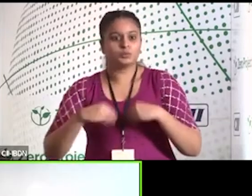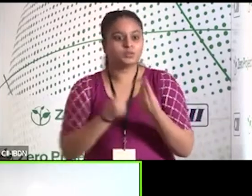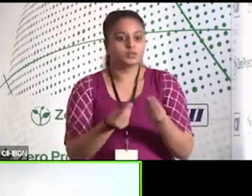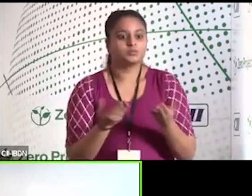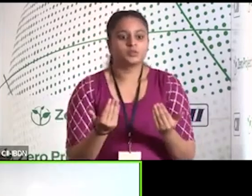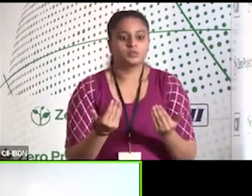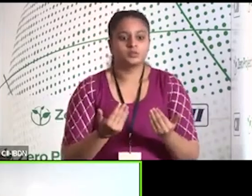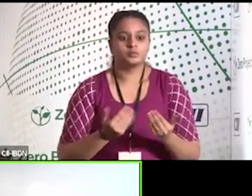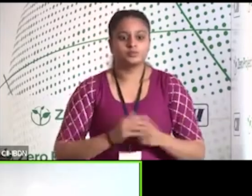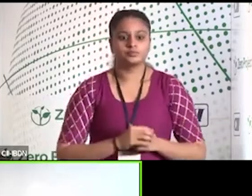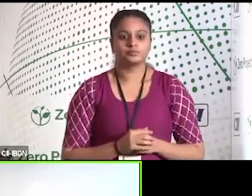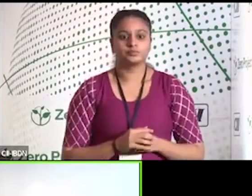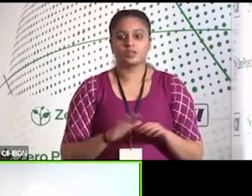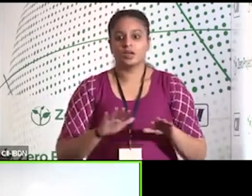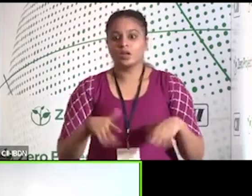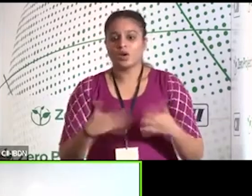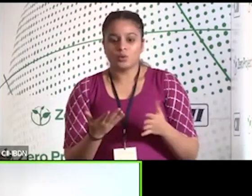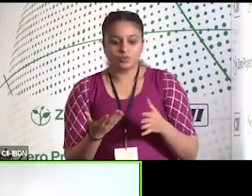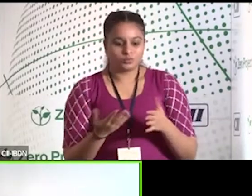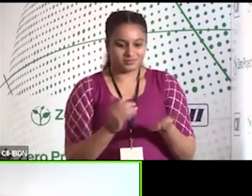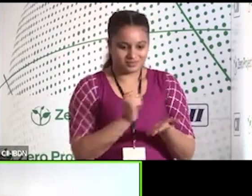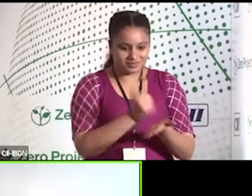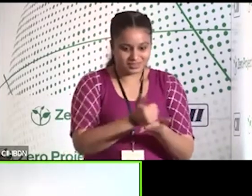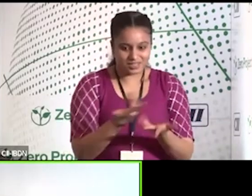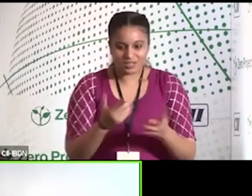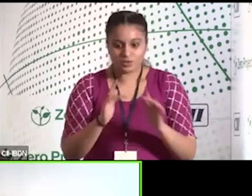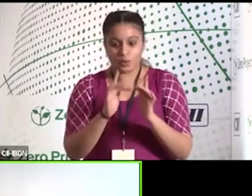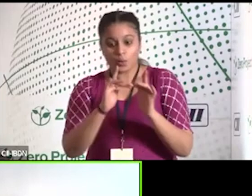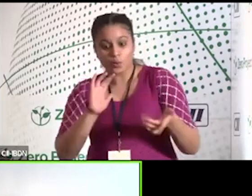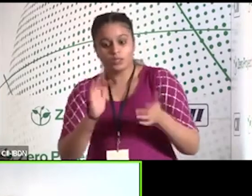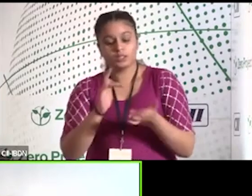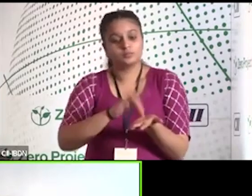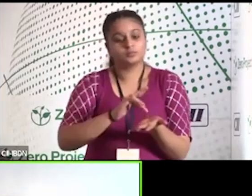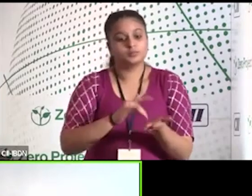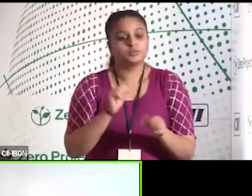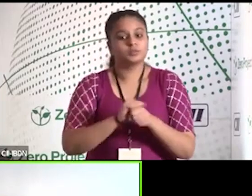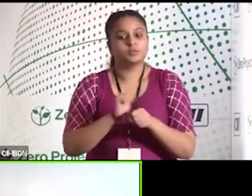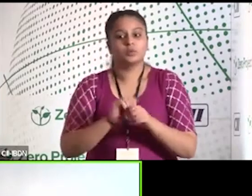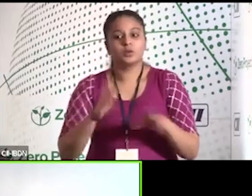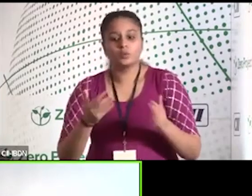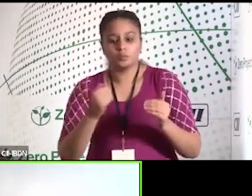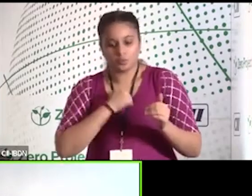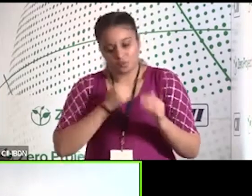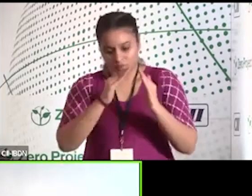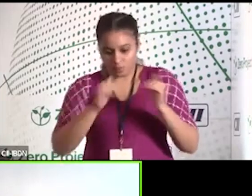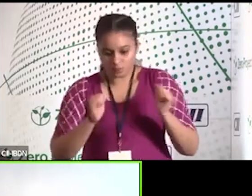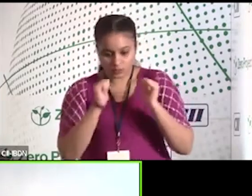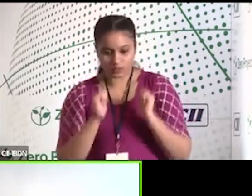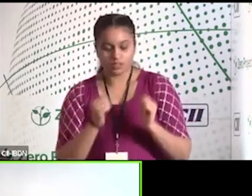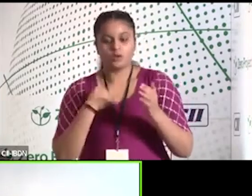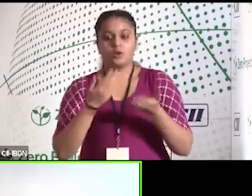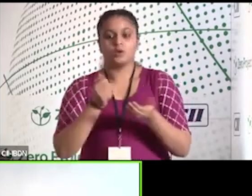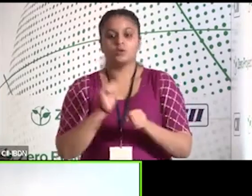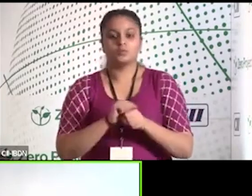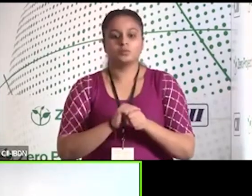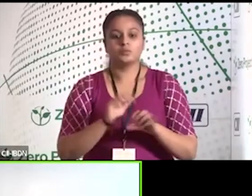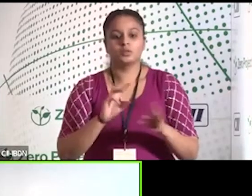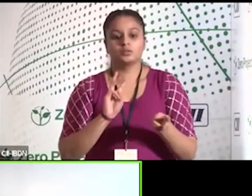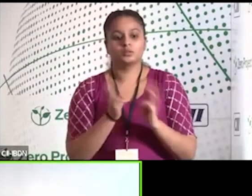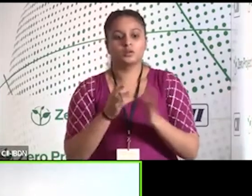to say that how the online platform, what can they do from their home and create their product to the global platform, not only in India,